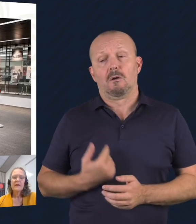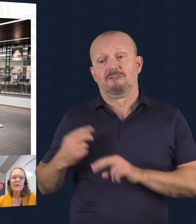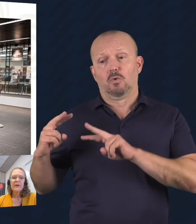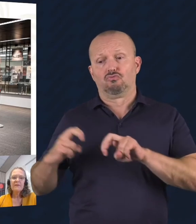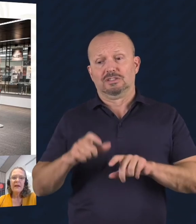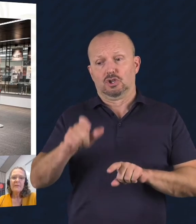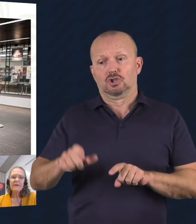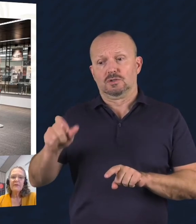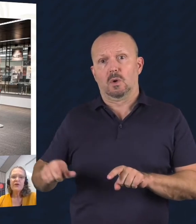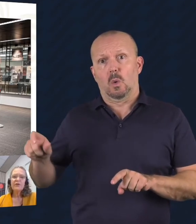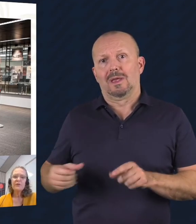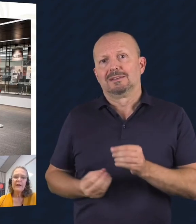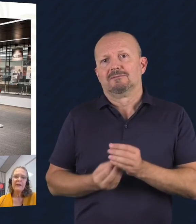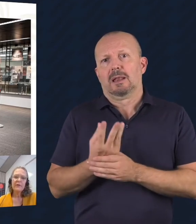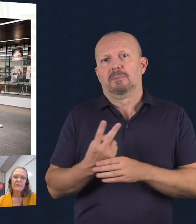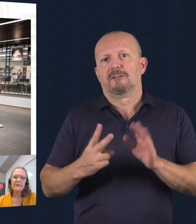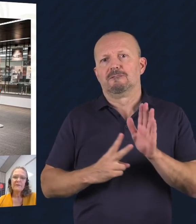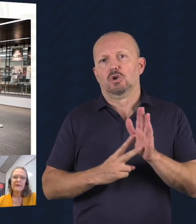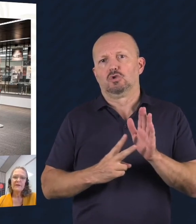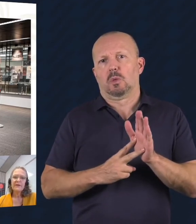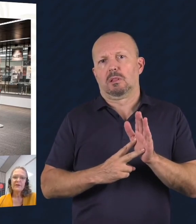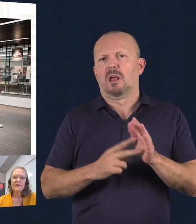We're developing virtual reading rooms for researchers.